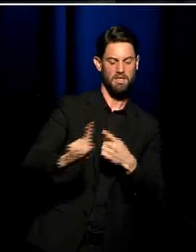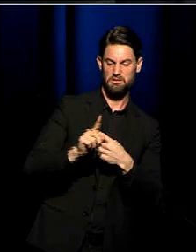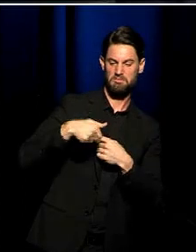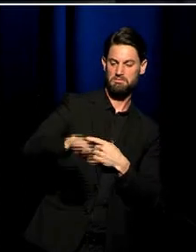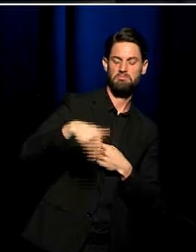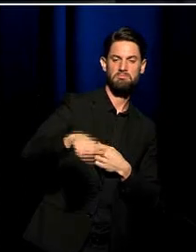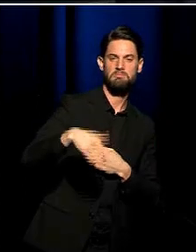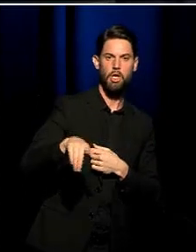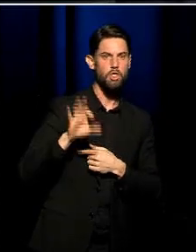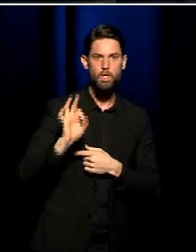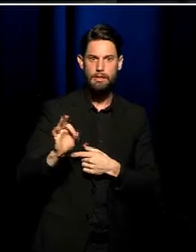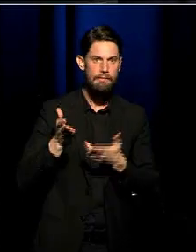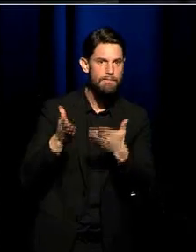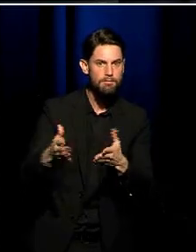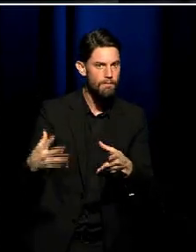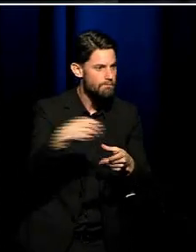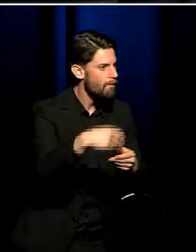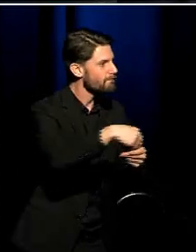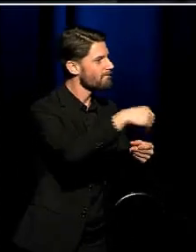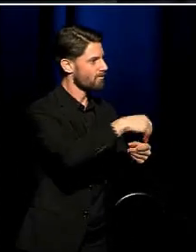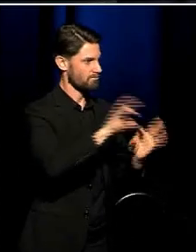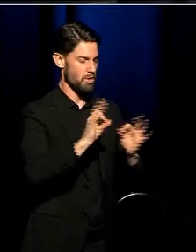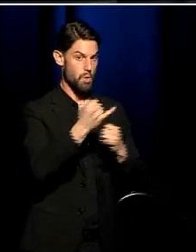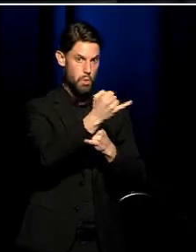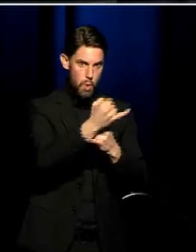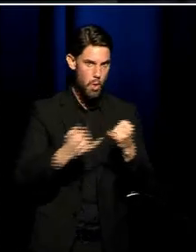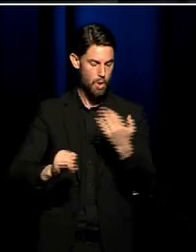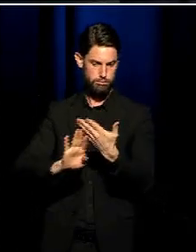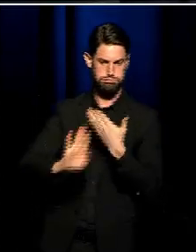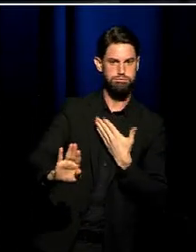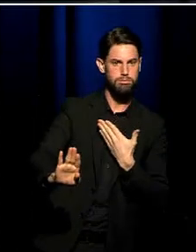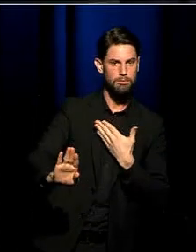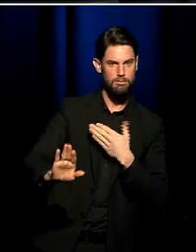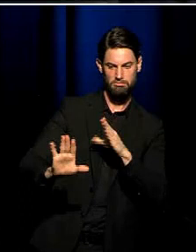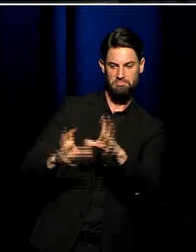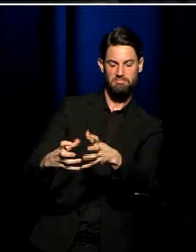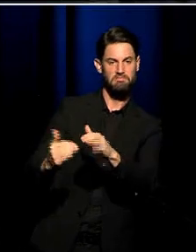the edge of our society. They are often not afforded the equality of respect and